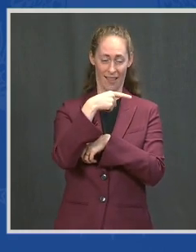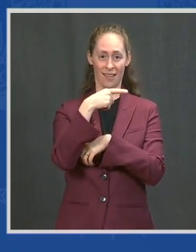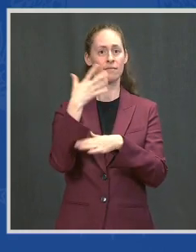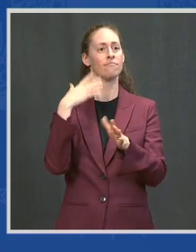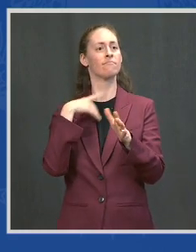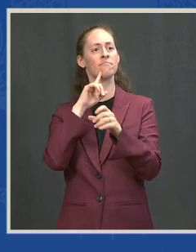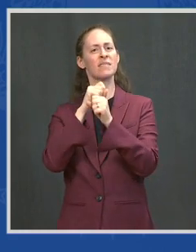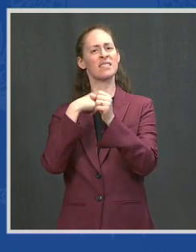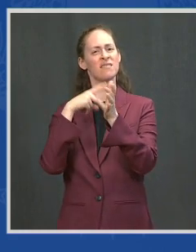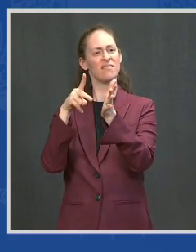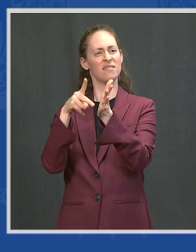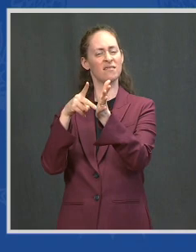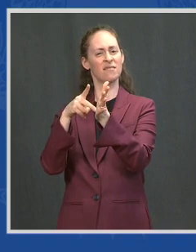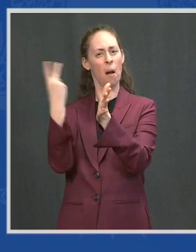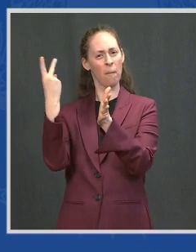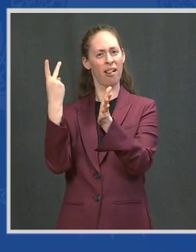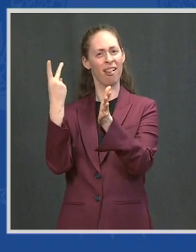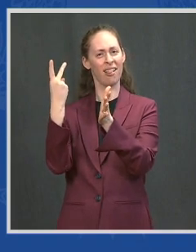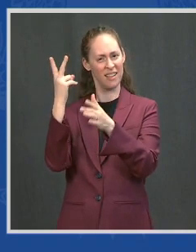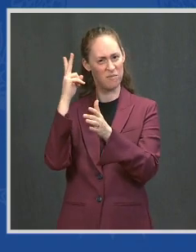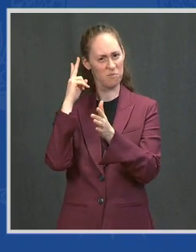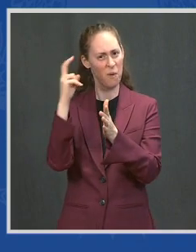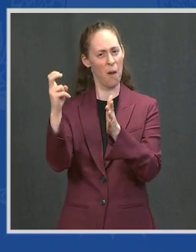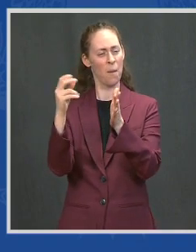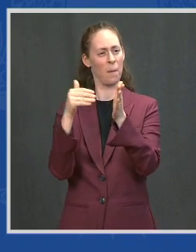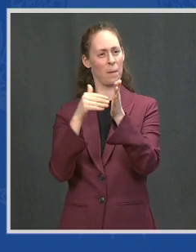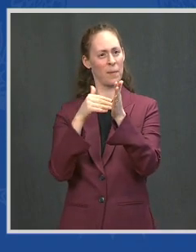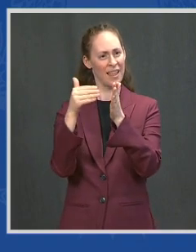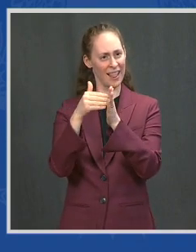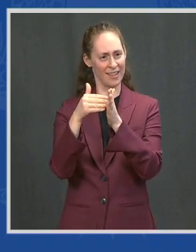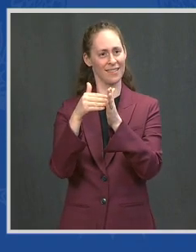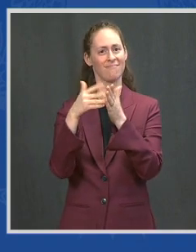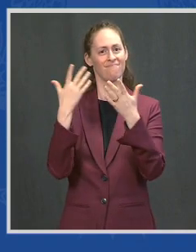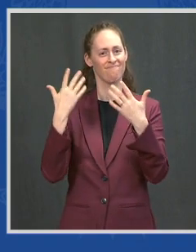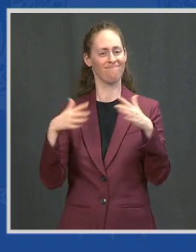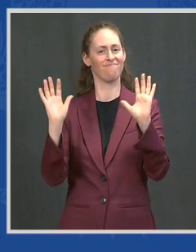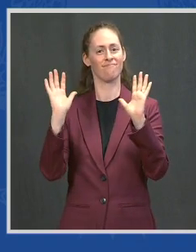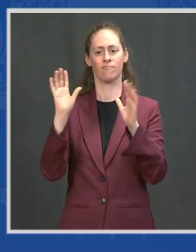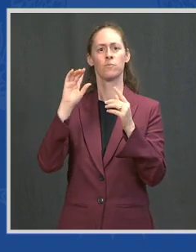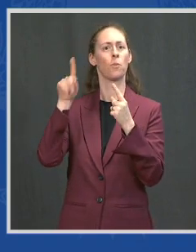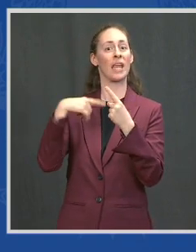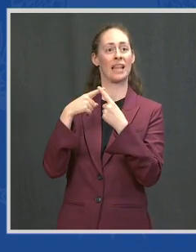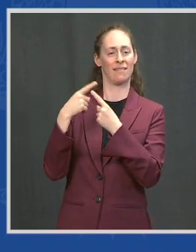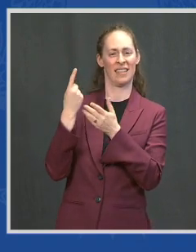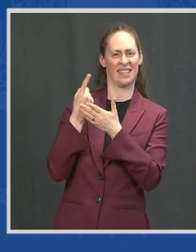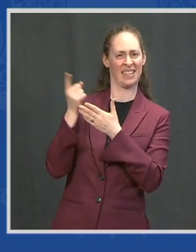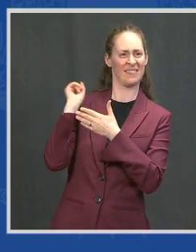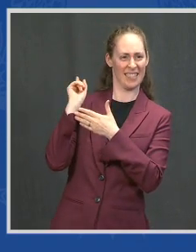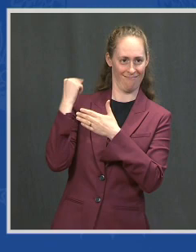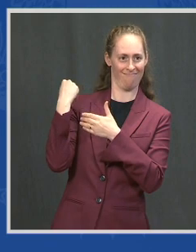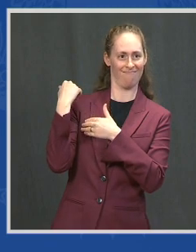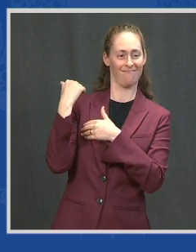By the time we reach the 100 days that last week, we had shattered that mark with over 220 million shots in arms.